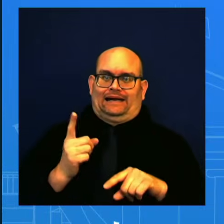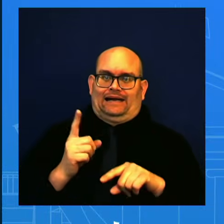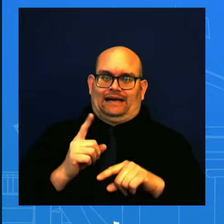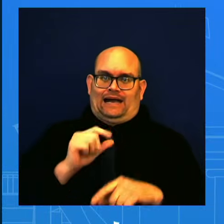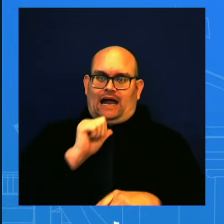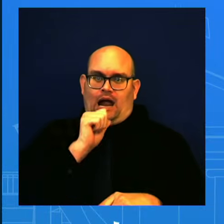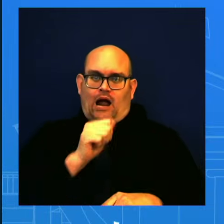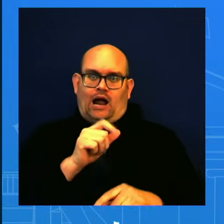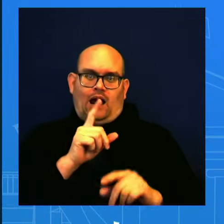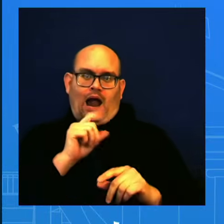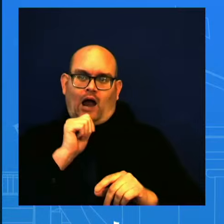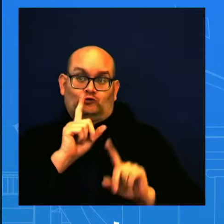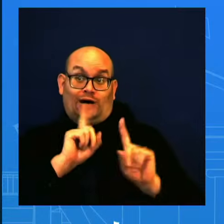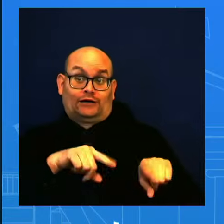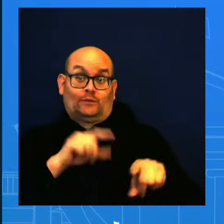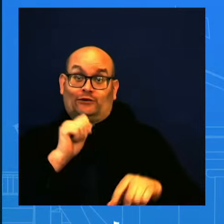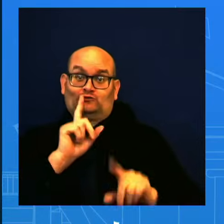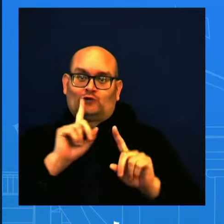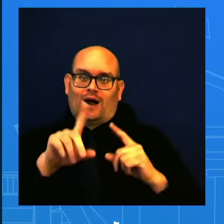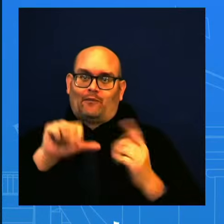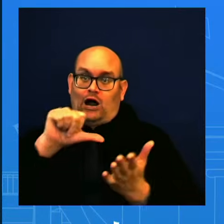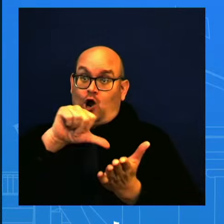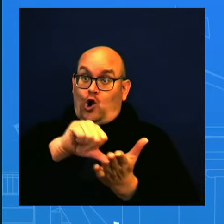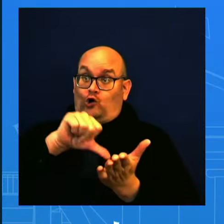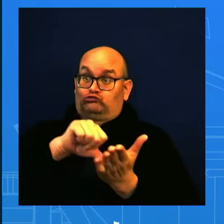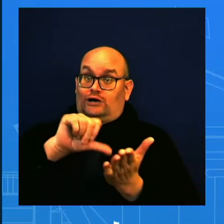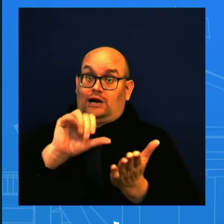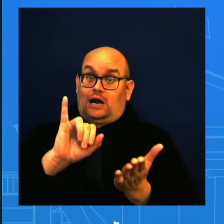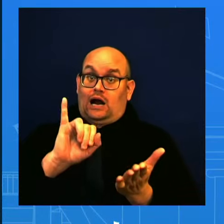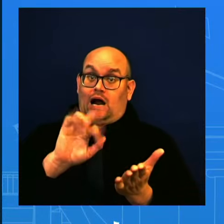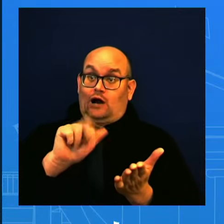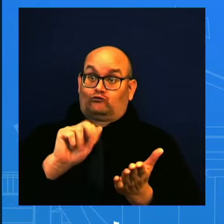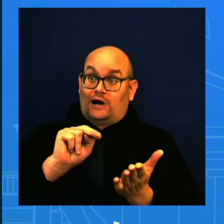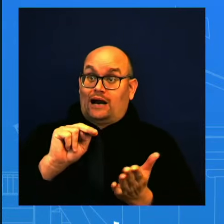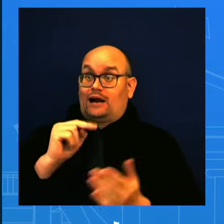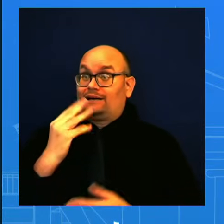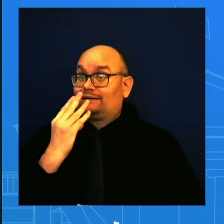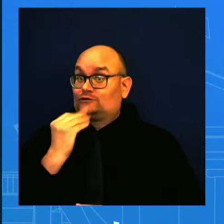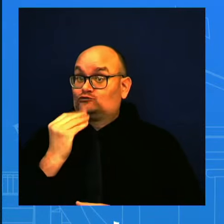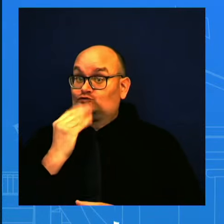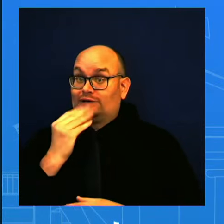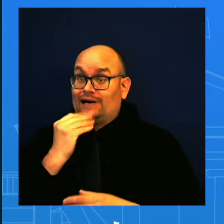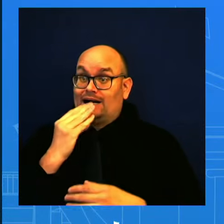Ms. Jean-Pierre: -- to Department of Justice. The Press: -- condemn what happened? I mean, this -- this alleged plot. Ms. Jean-Pierre: Look, we have said many, many times --